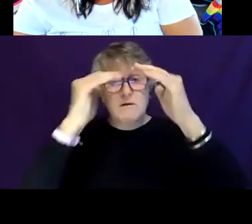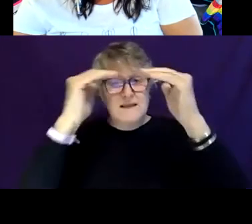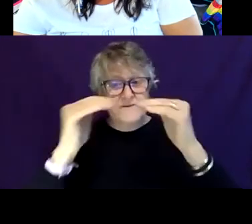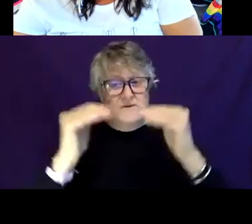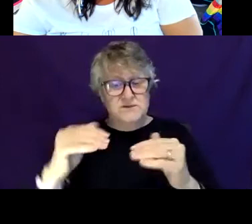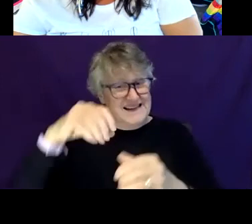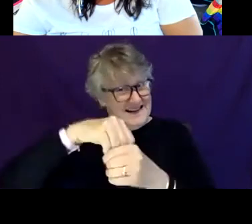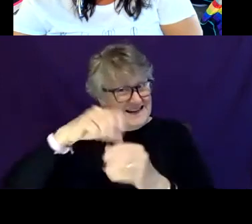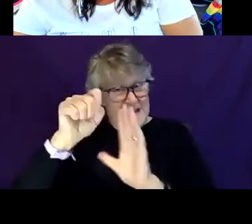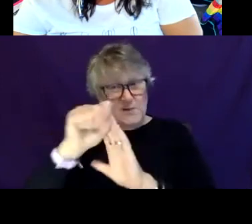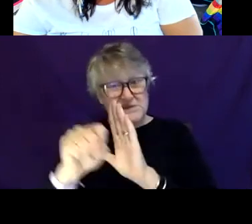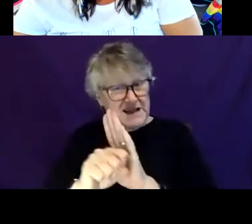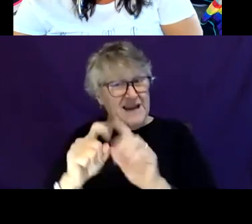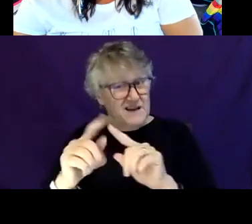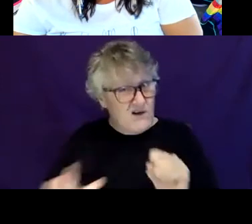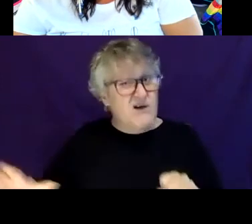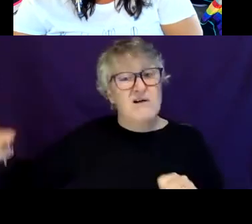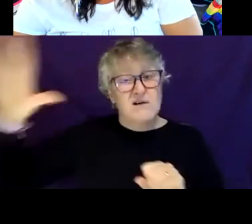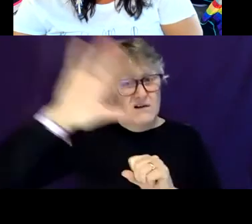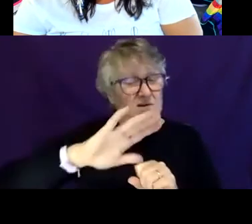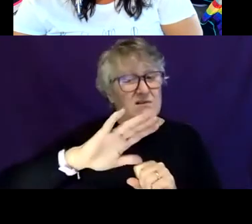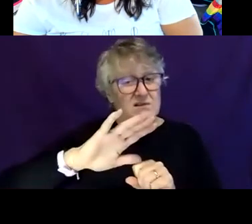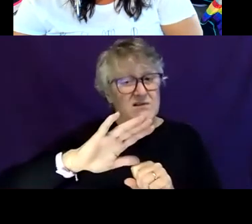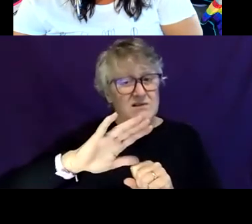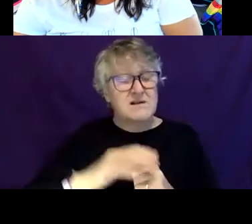And within our public health institutions.